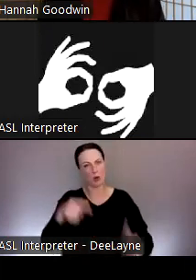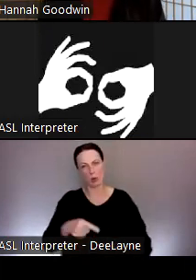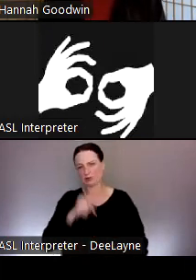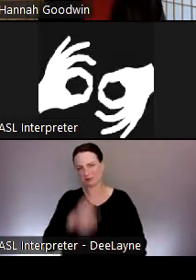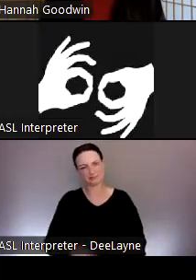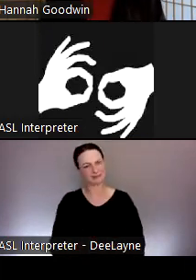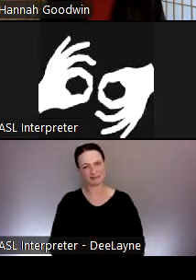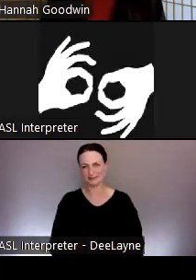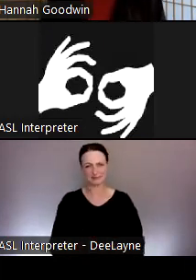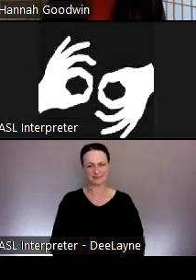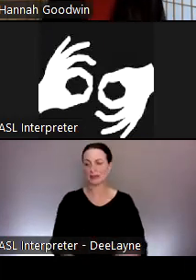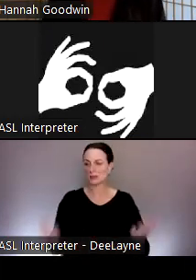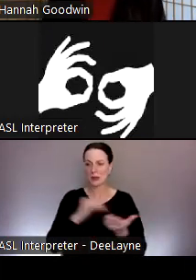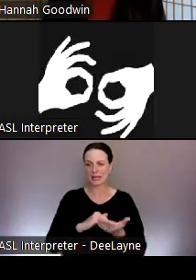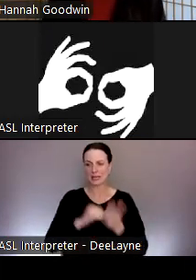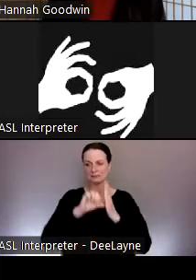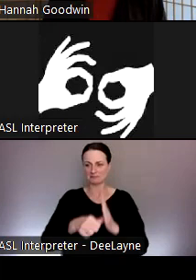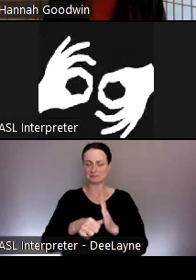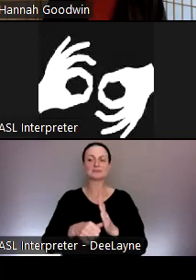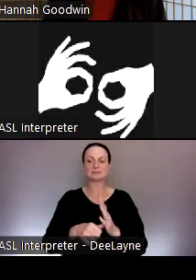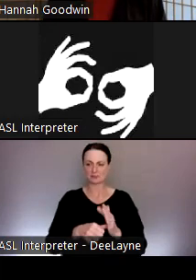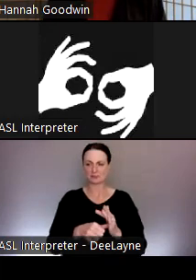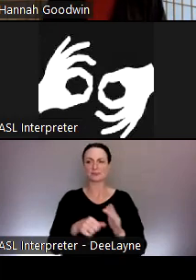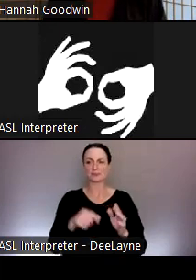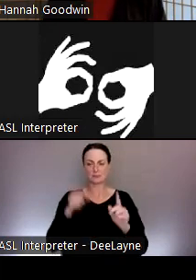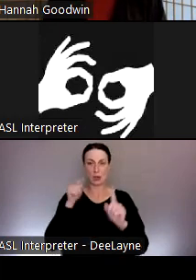So again, the goals are really focused on